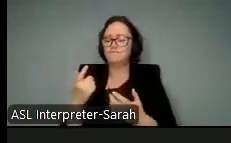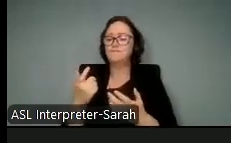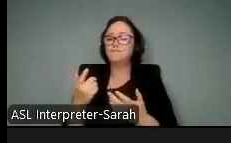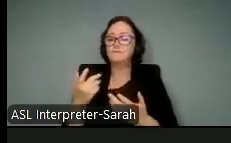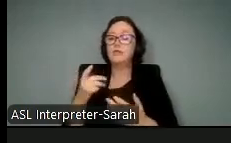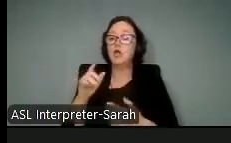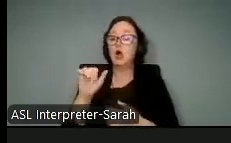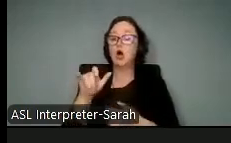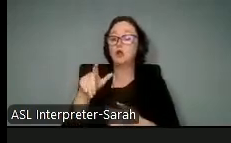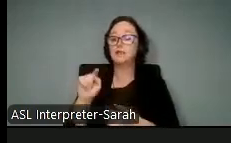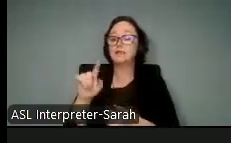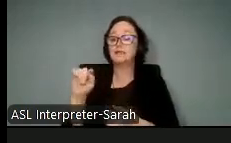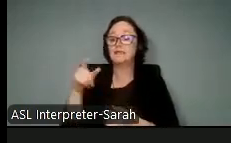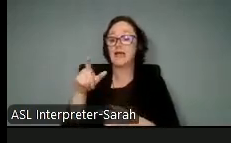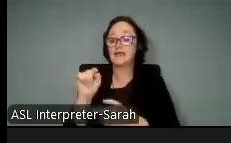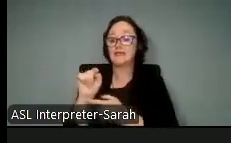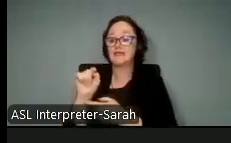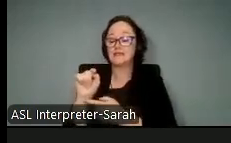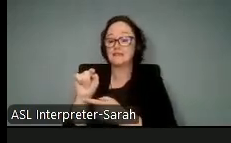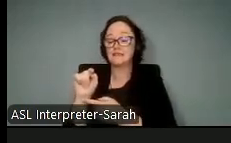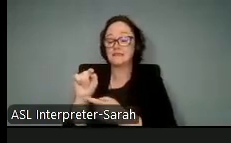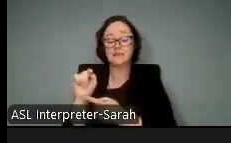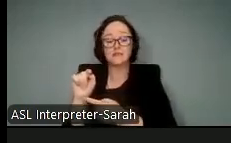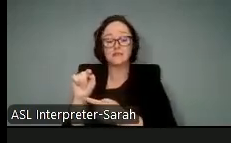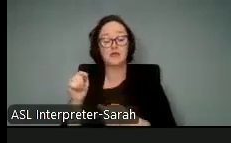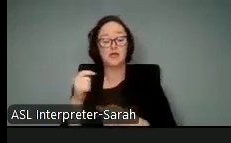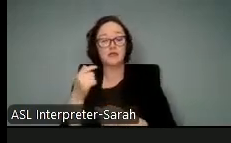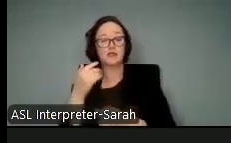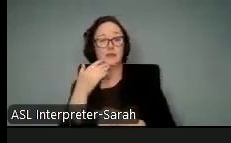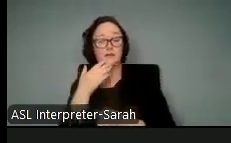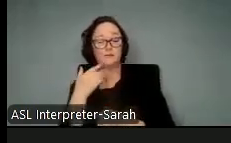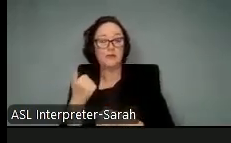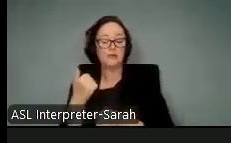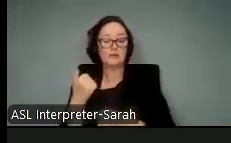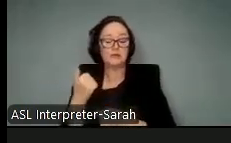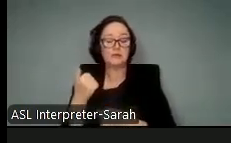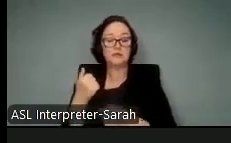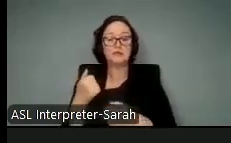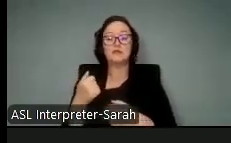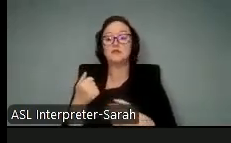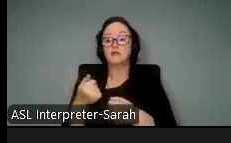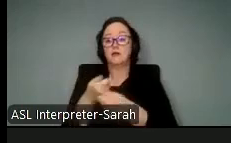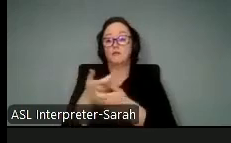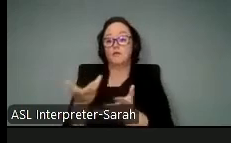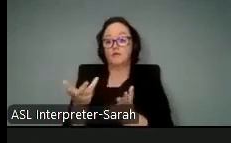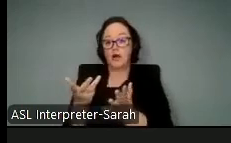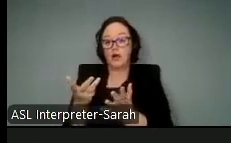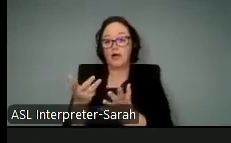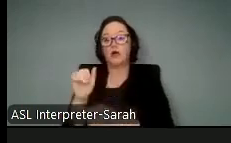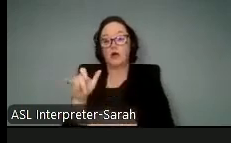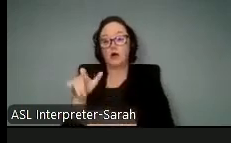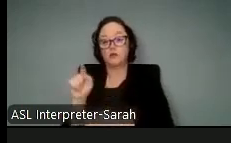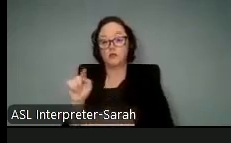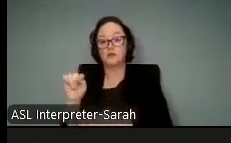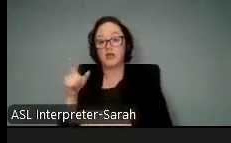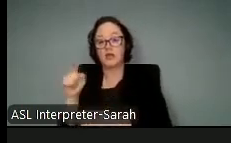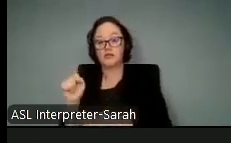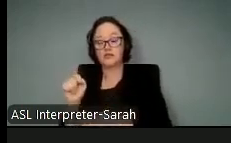"it could be best to err on the side of providing it than not." Yeah.